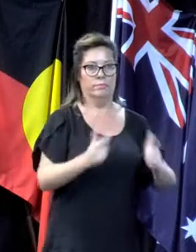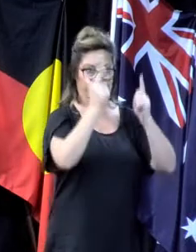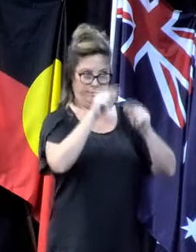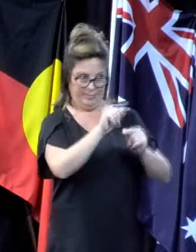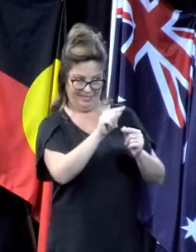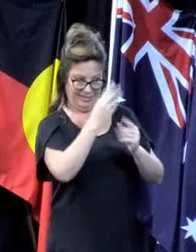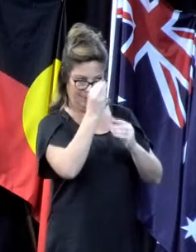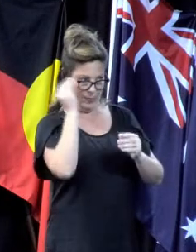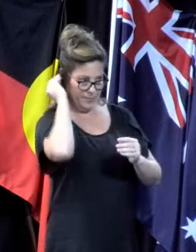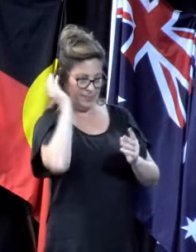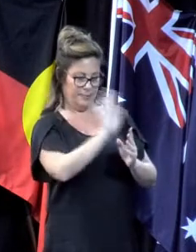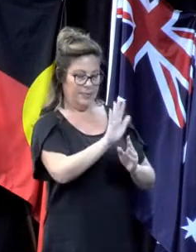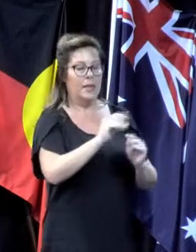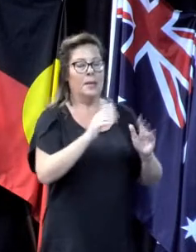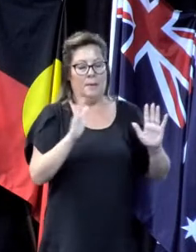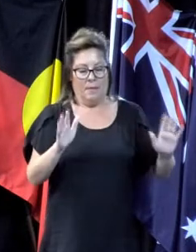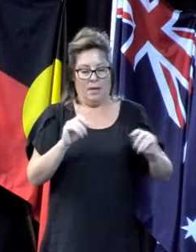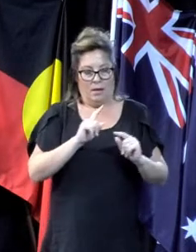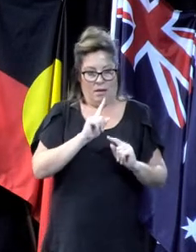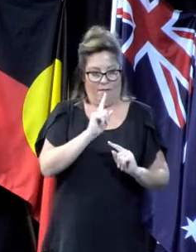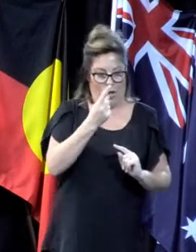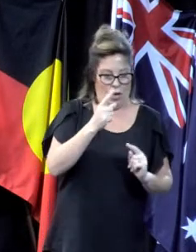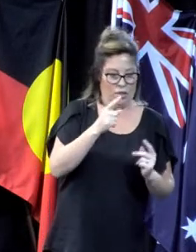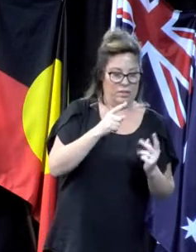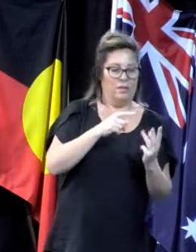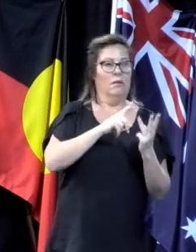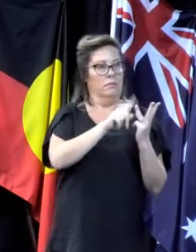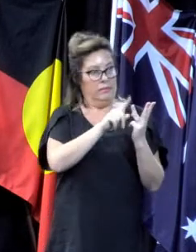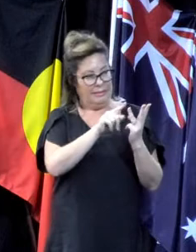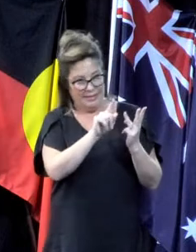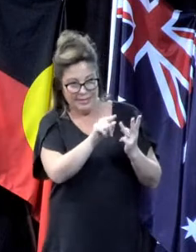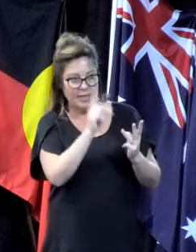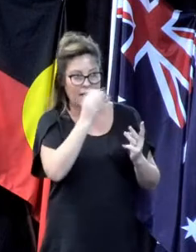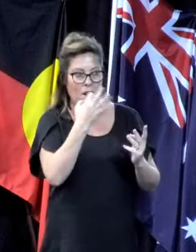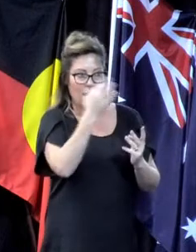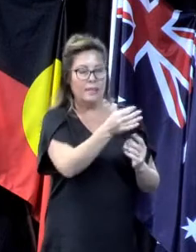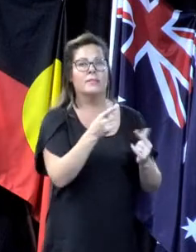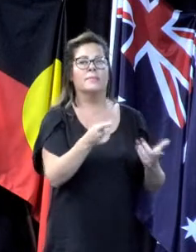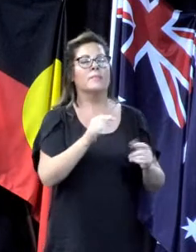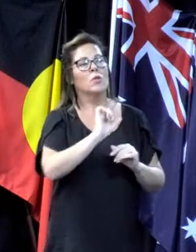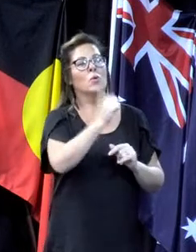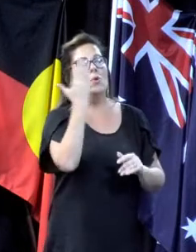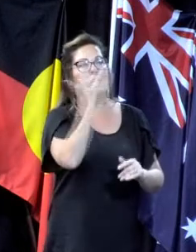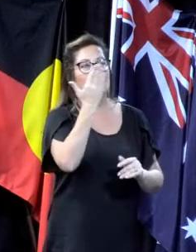I'll ask you first, Ms. Swancutt. Why could Thuringowa get to where it's got to?